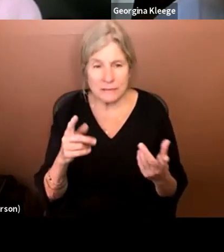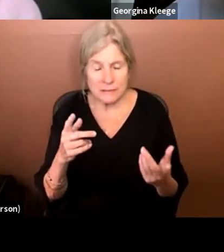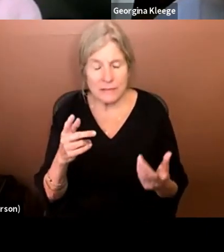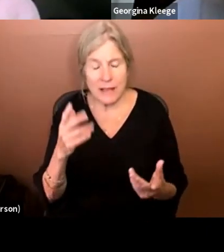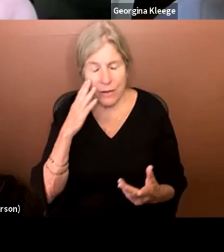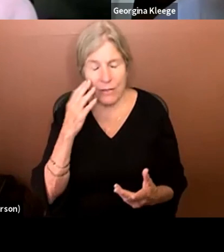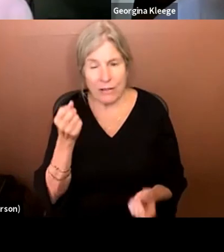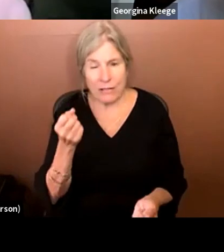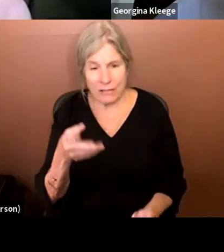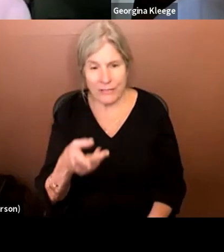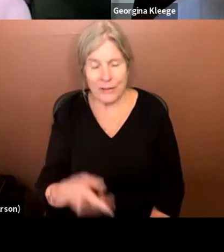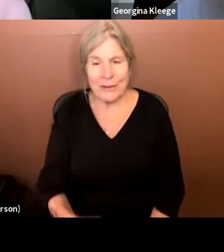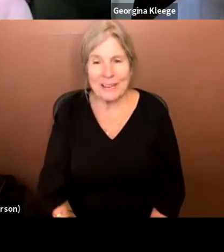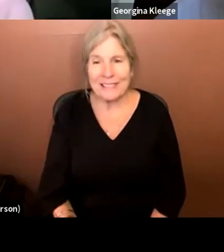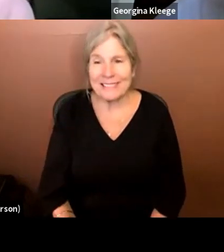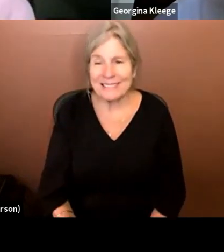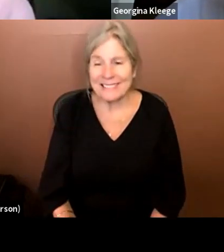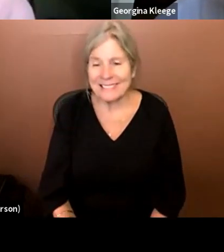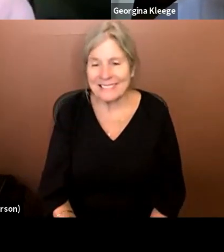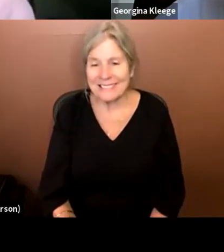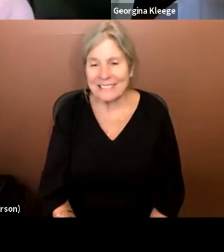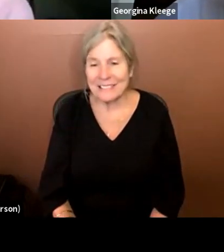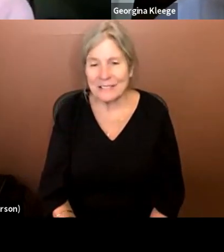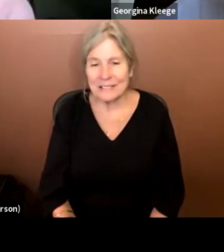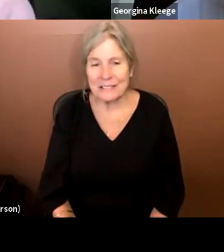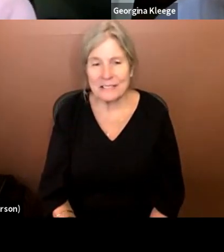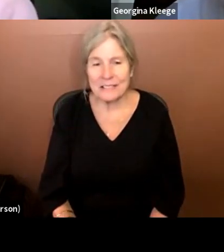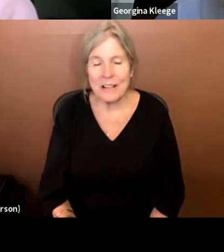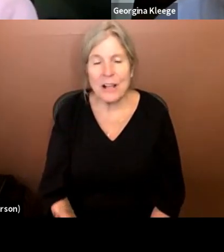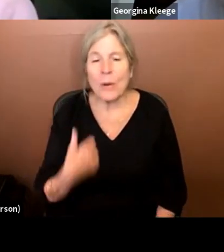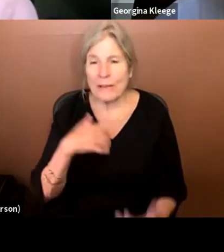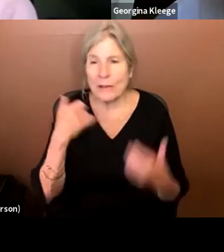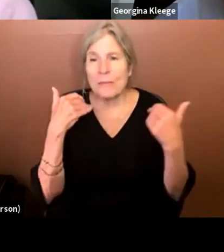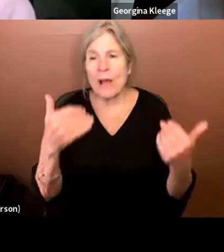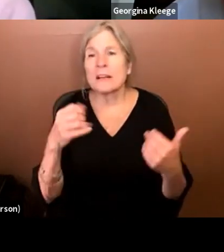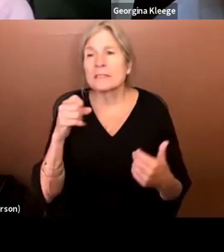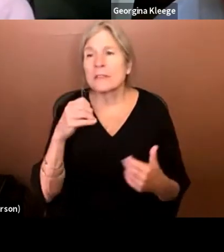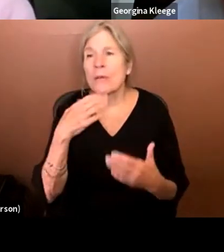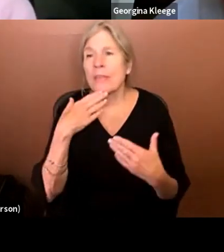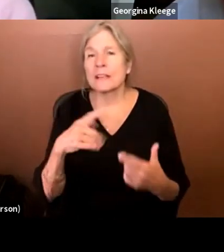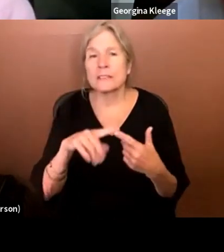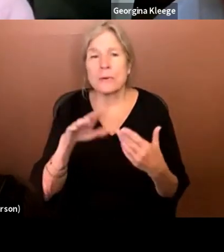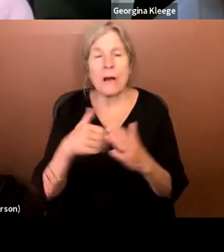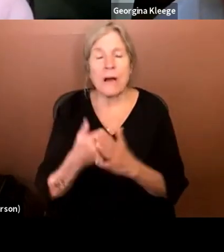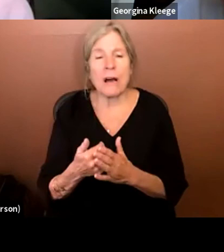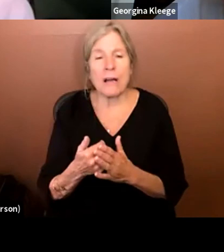Georgina Kleege: I know. We've got to move on. Thanks to all the panelist and thanks to the